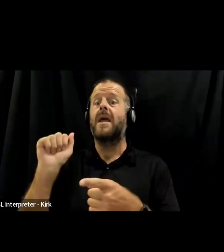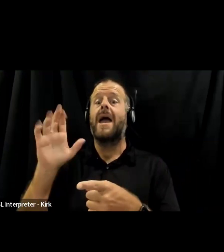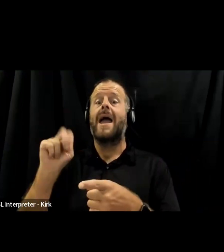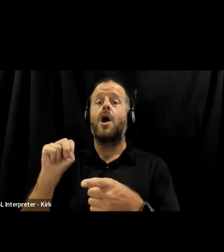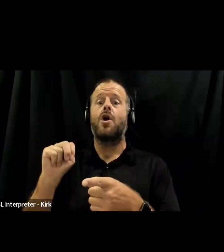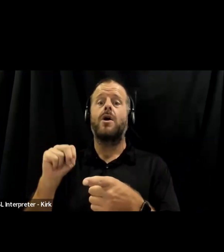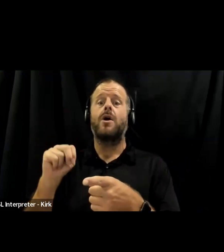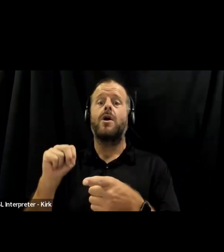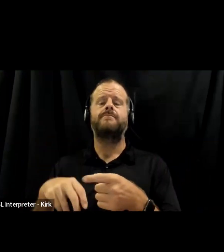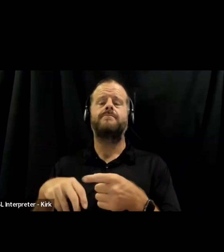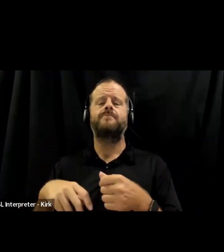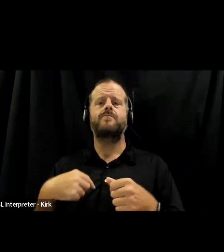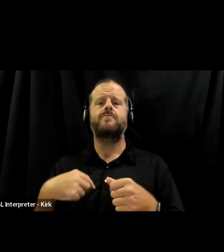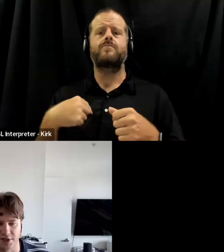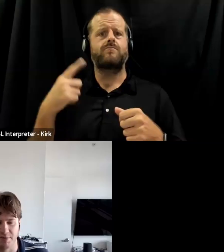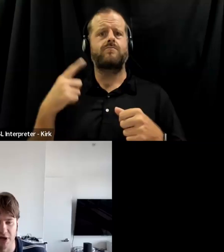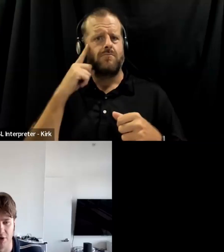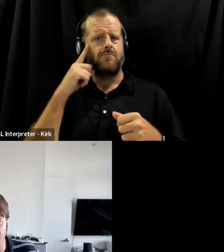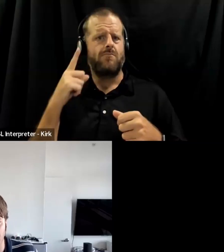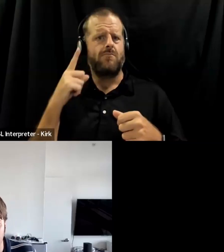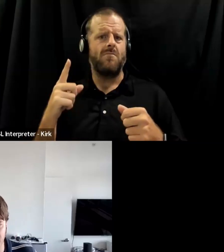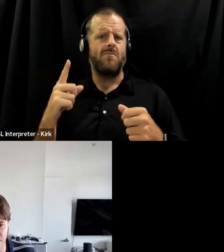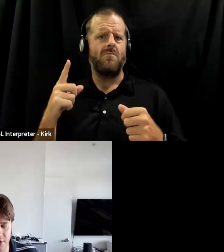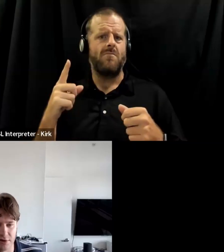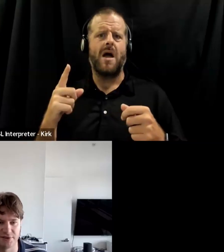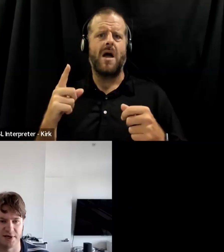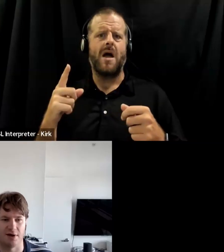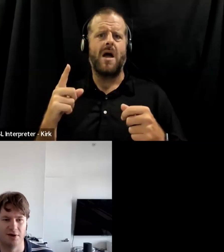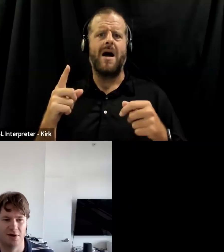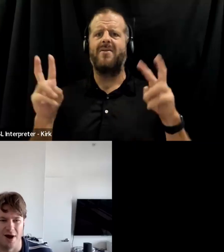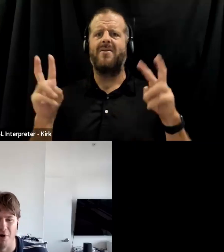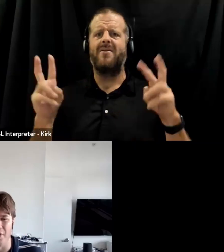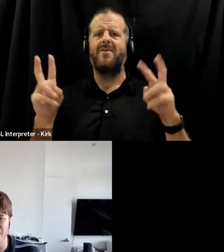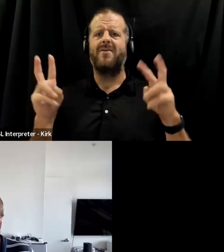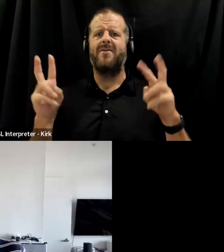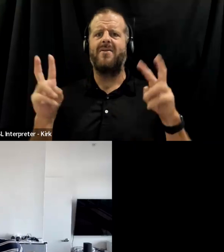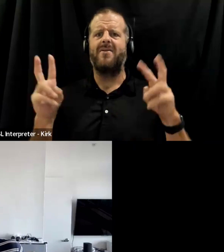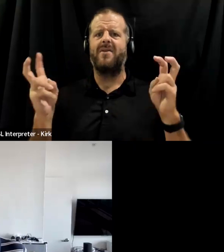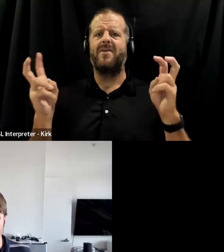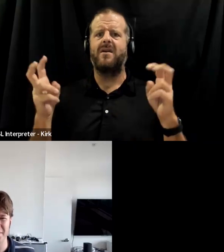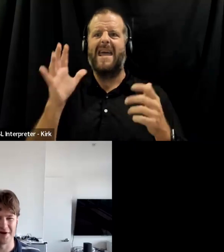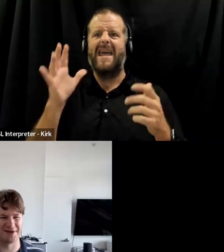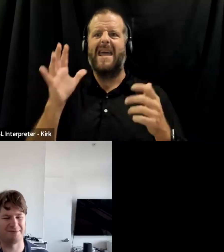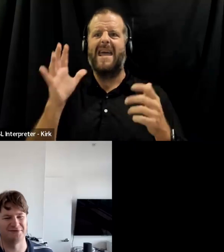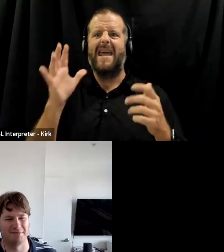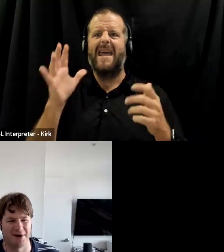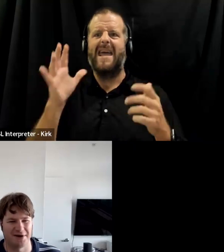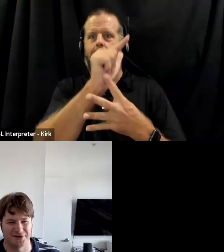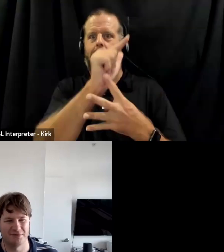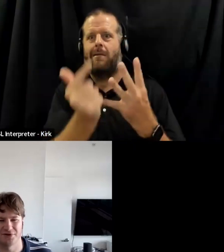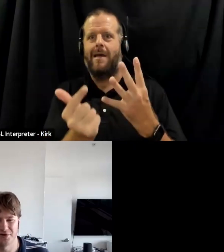I think, I think we probably can go in order. It does make it a little bit easier because, I'm always worried about like speaking on top of somebody.